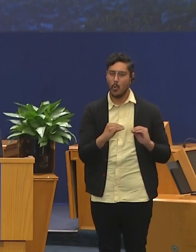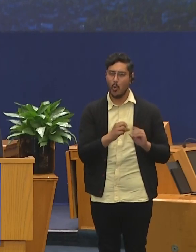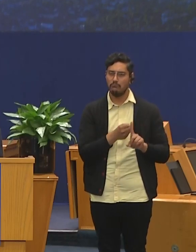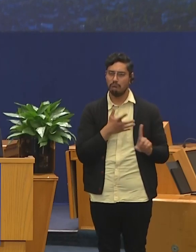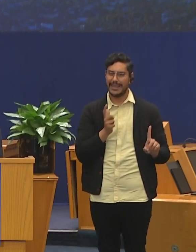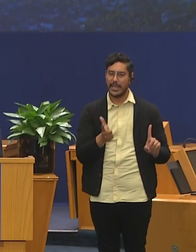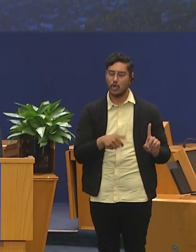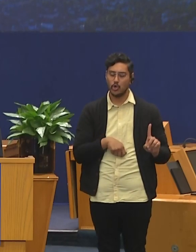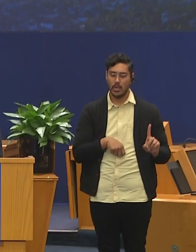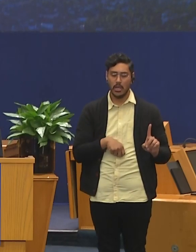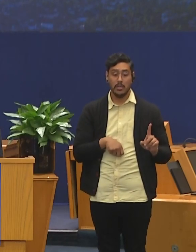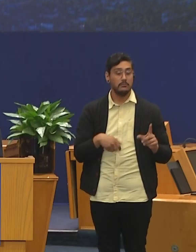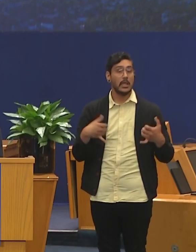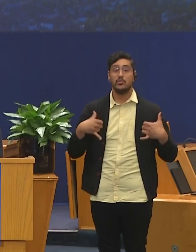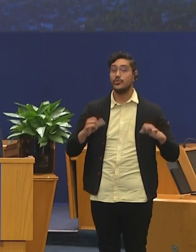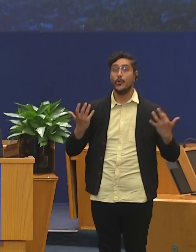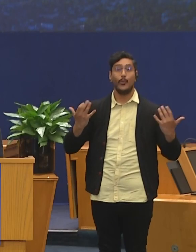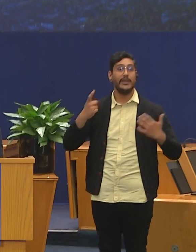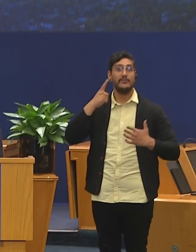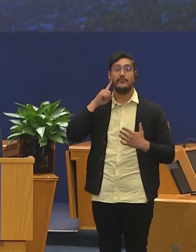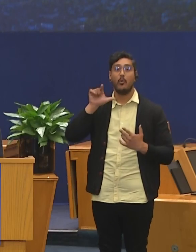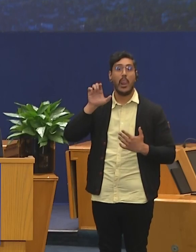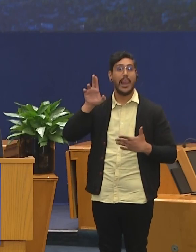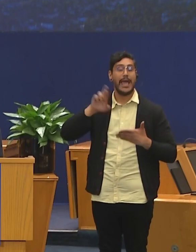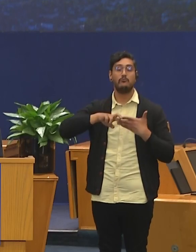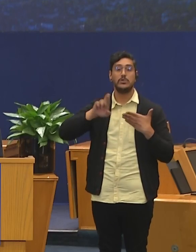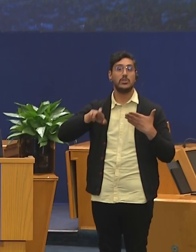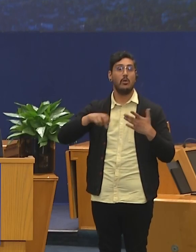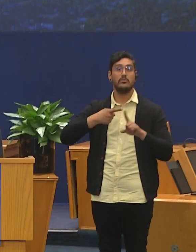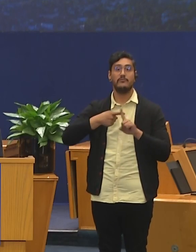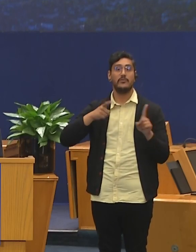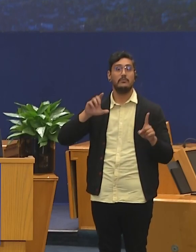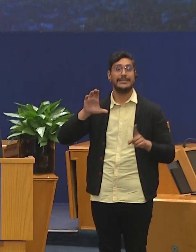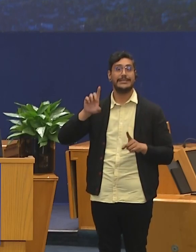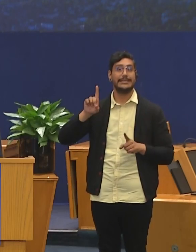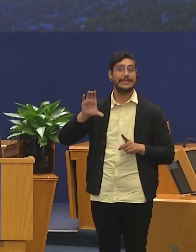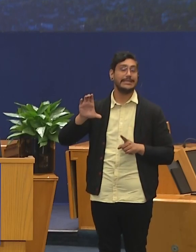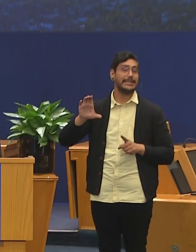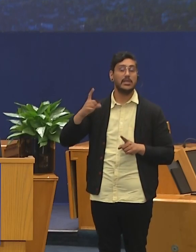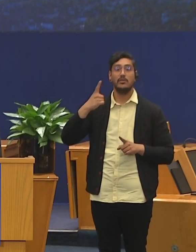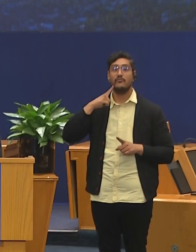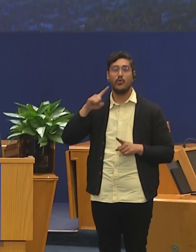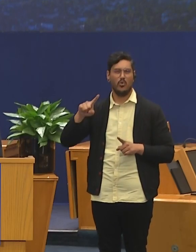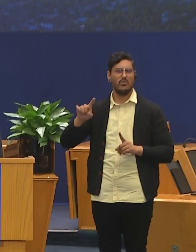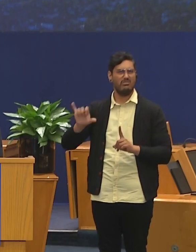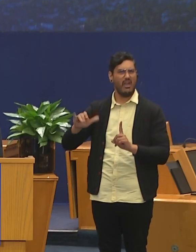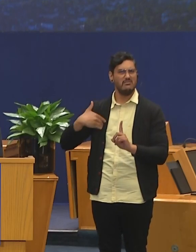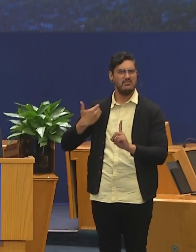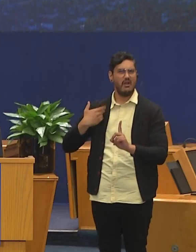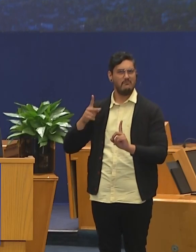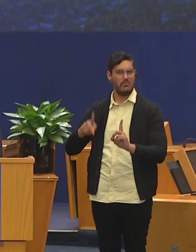TO YOU WITH THAT. WE'RE STILL WAITING FOR LAB